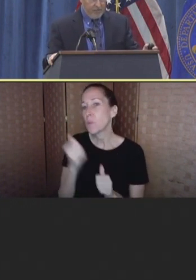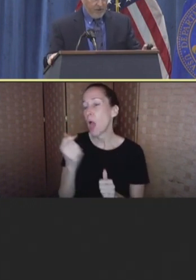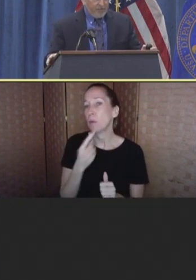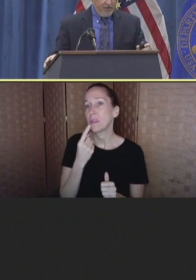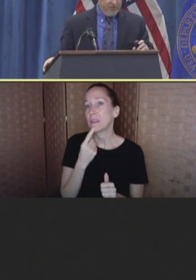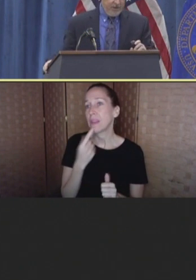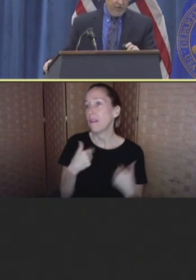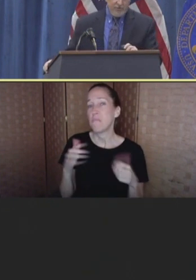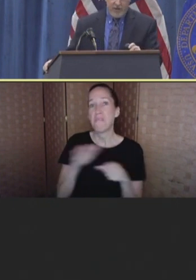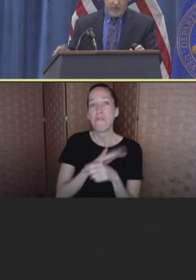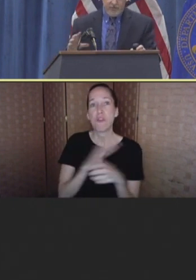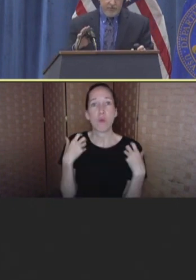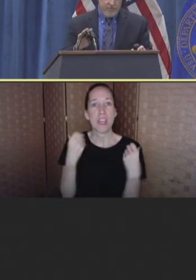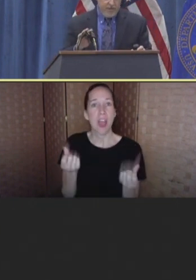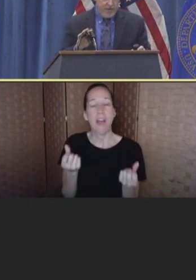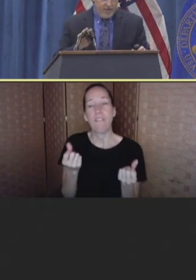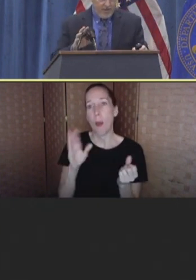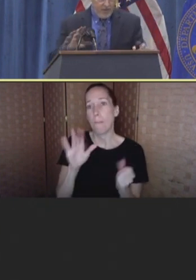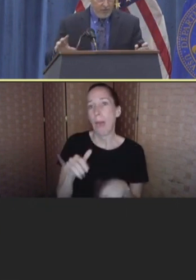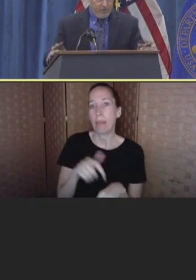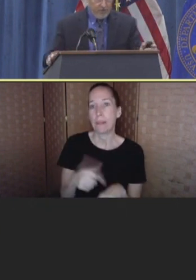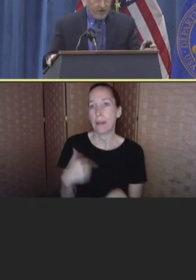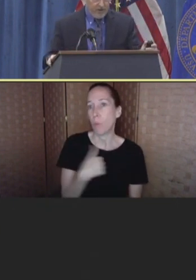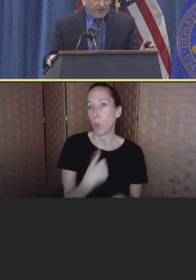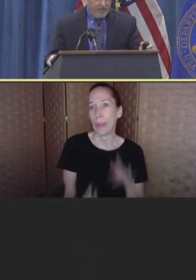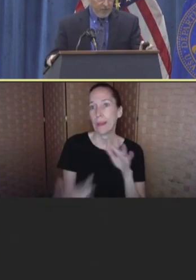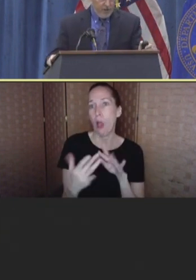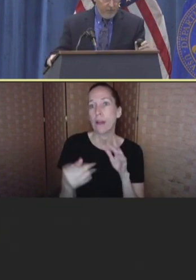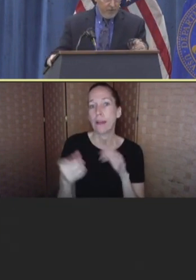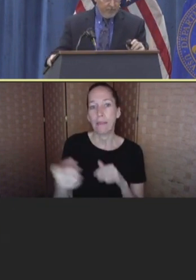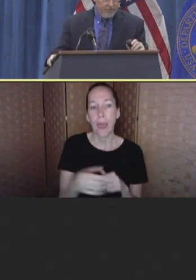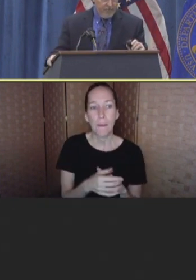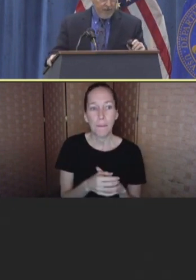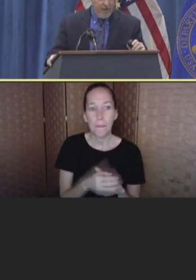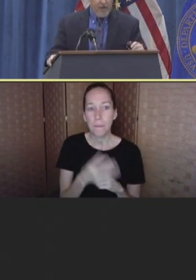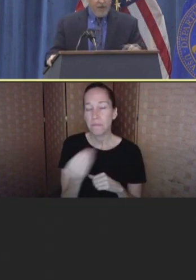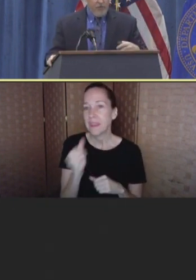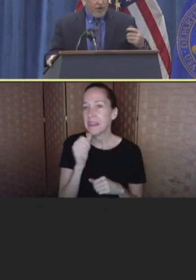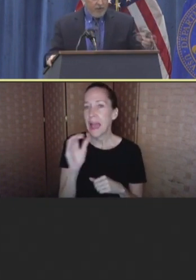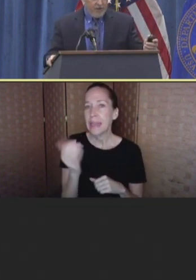And there didn't appear to be a single test that was indicative of recovery and recommended